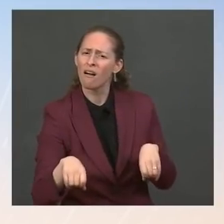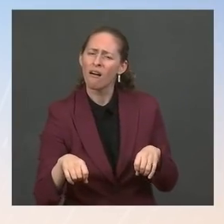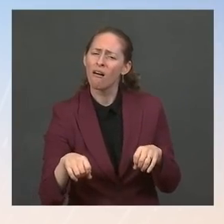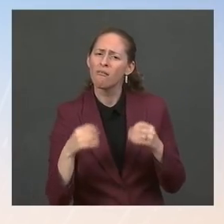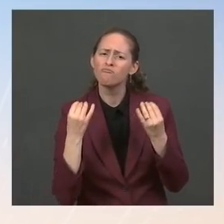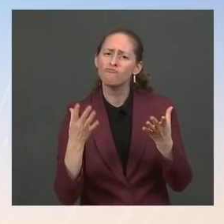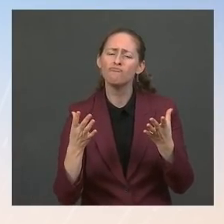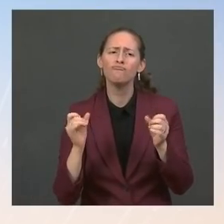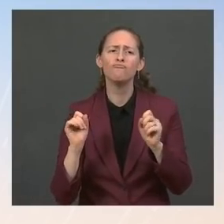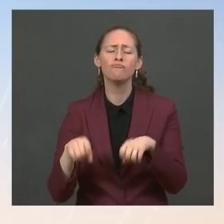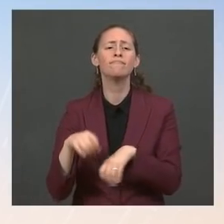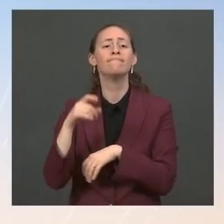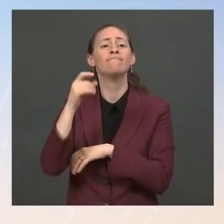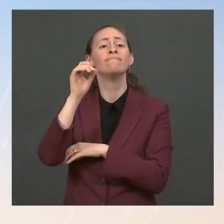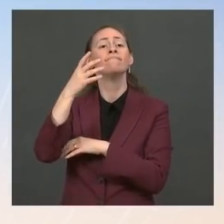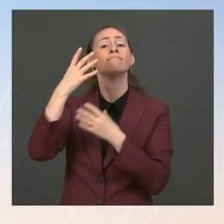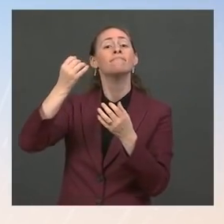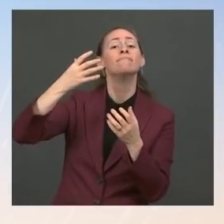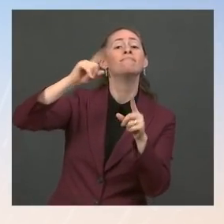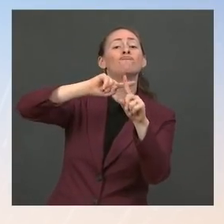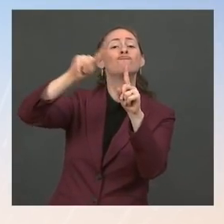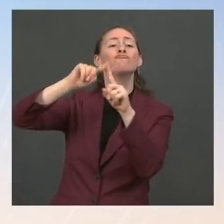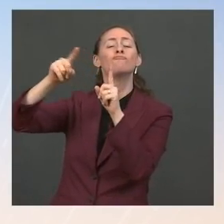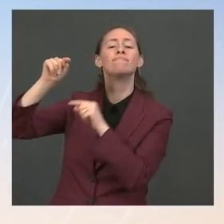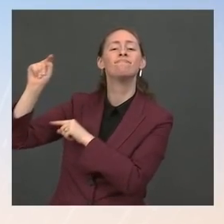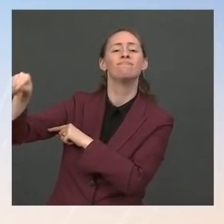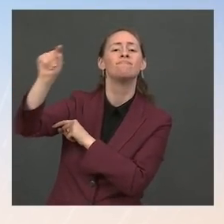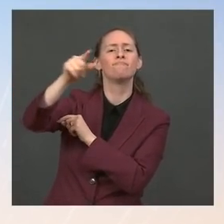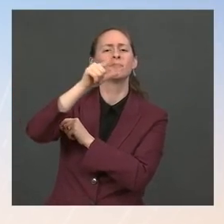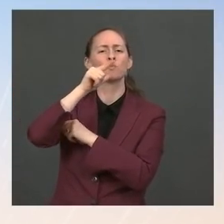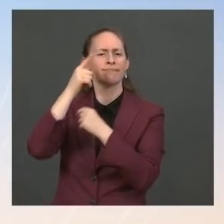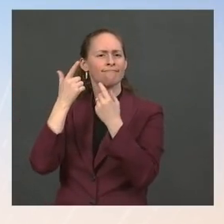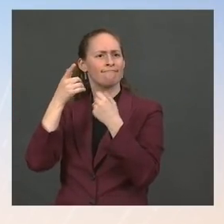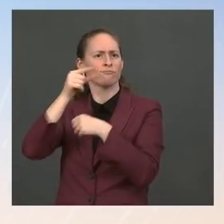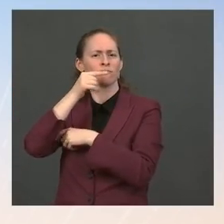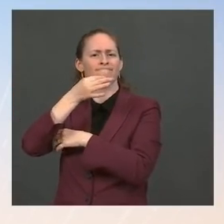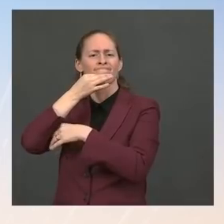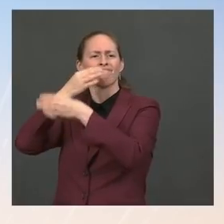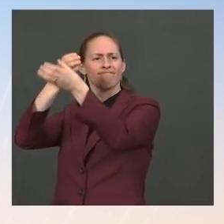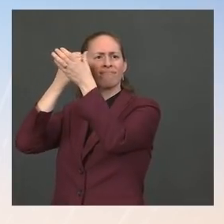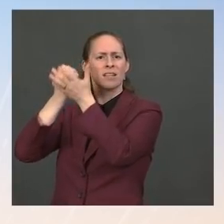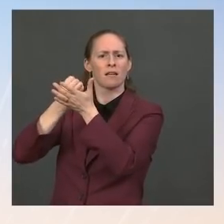that this is not a bill that will add to inflationary pressure,